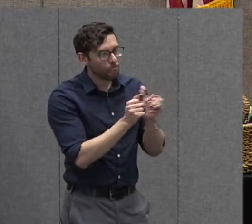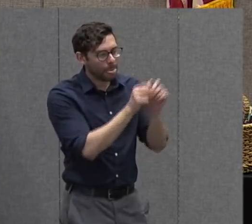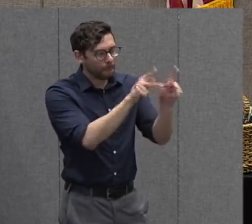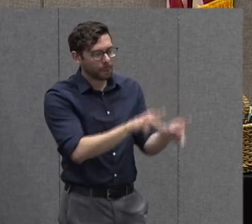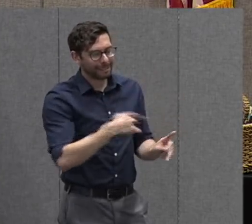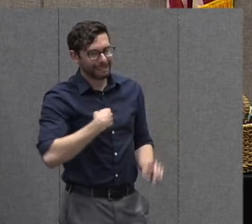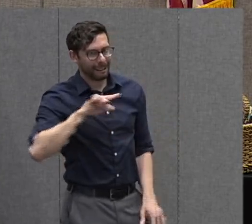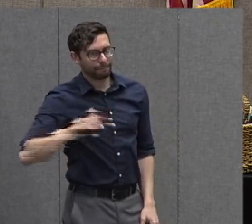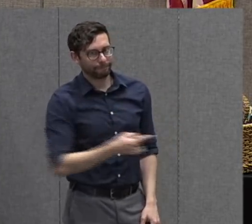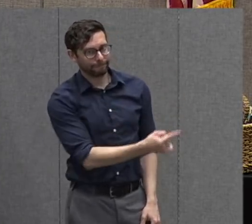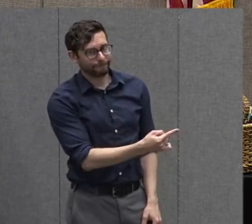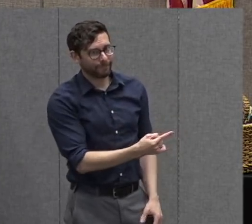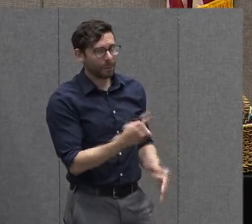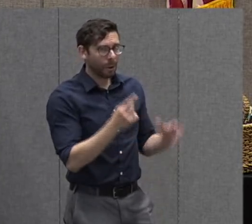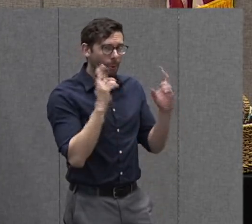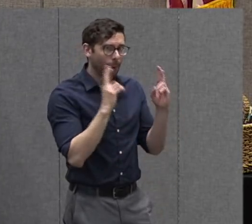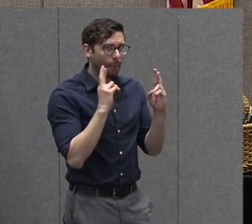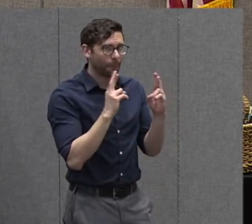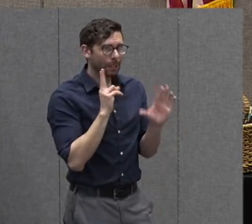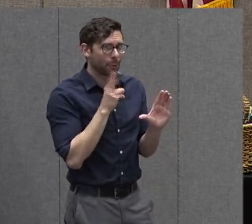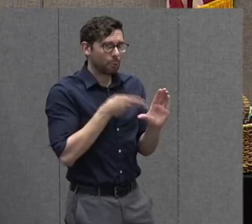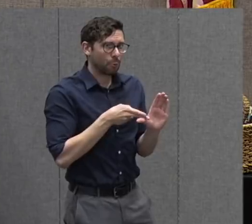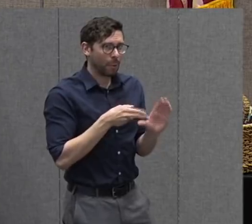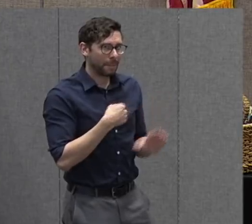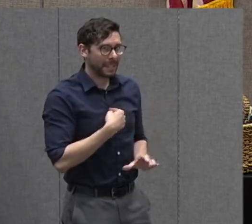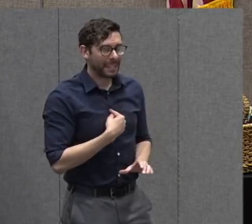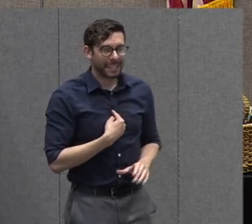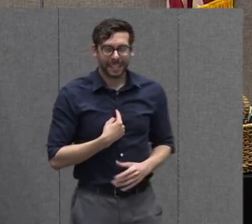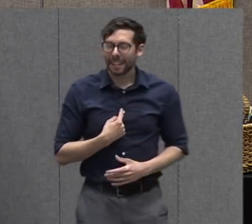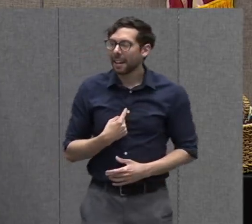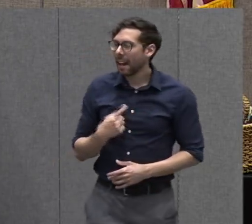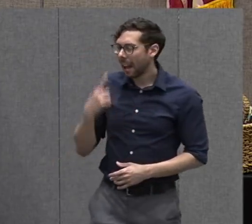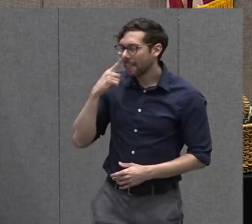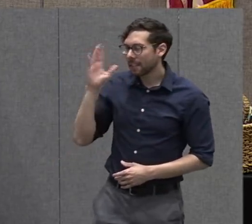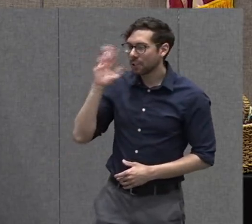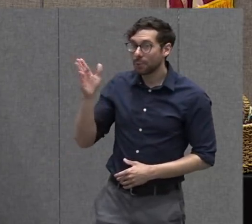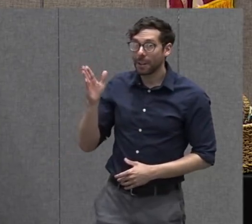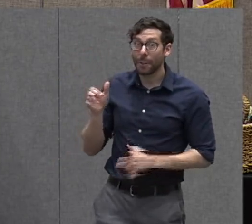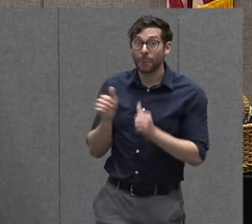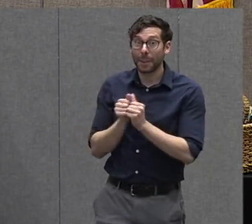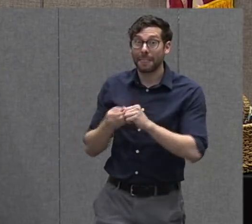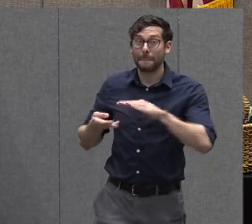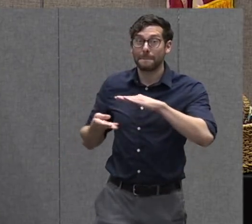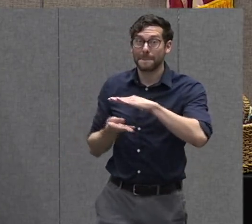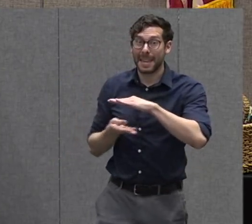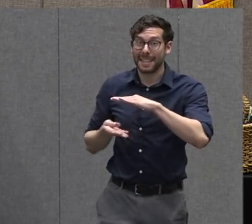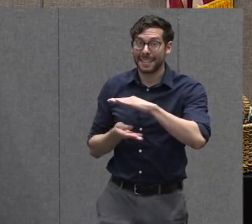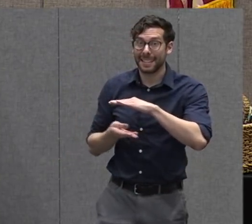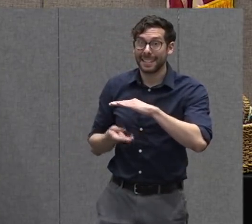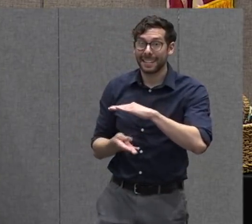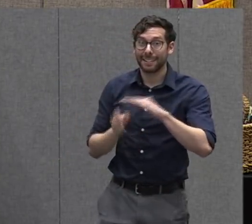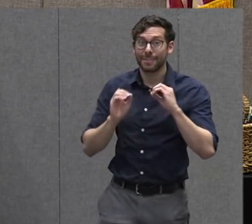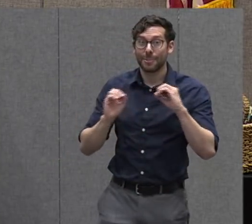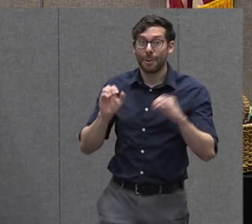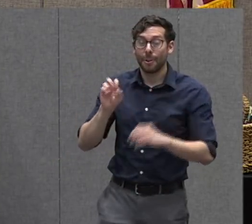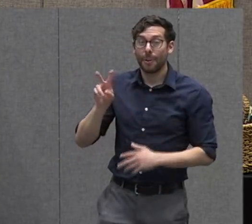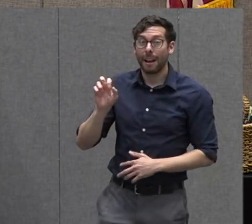[Mr. R.] Oh, boy. [Miss Martindale] And maybe some baking too. Cause I'm hungry. [Mr. R] Get outta here. [Miss Martindale] I know, without an oven Mr. R.